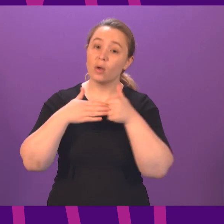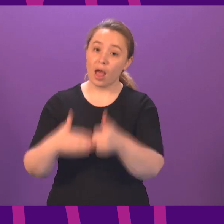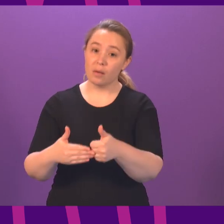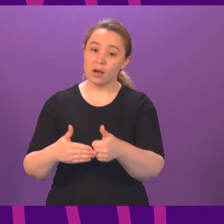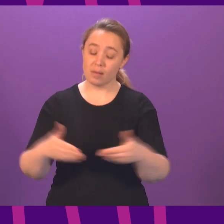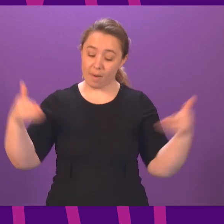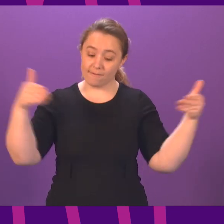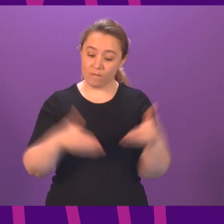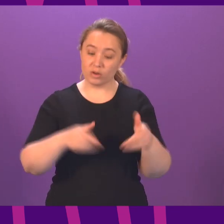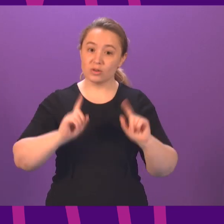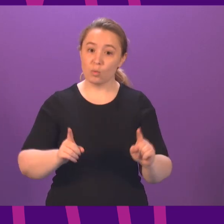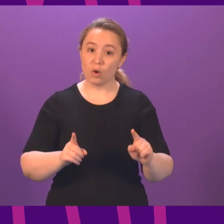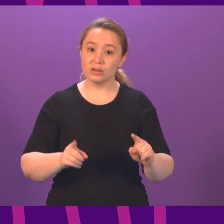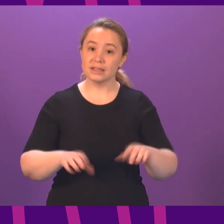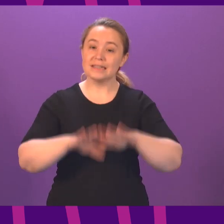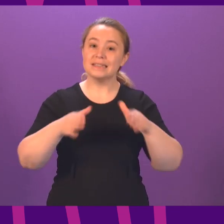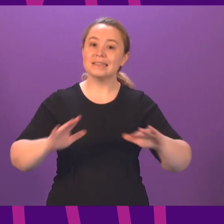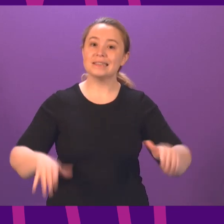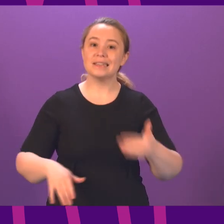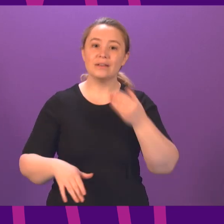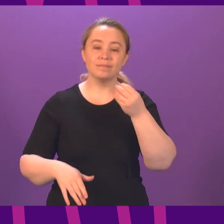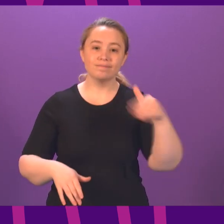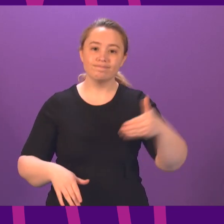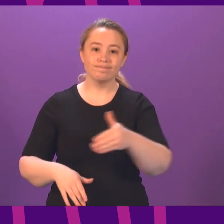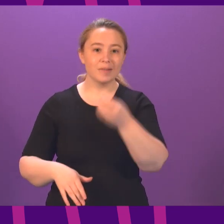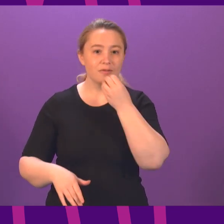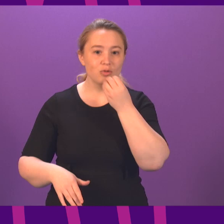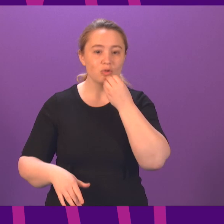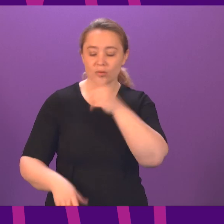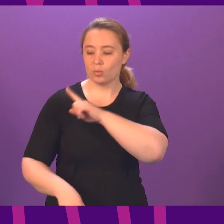has been on the seafood exporting sector, because the damage that has been done to it